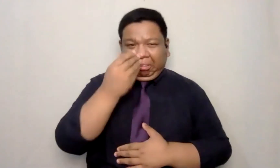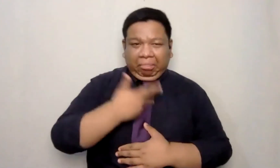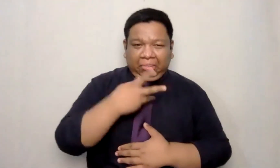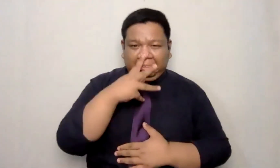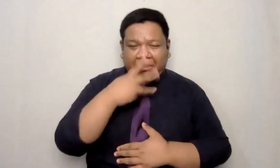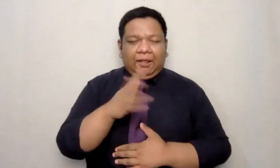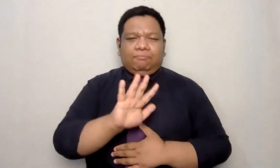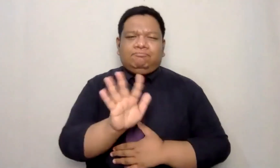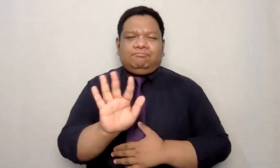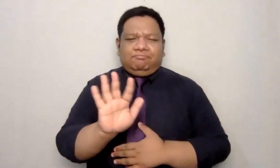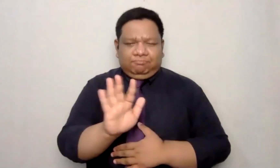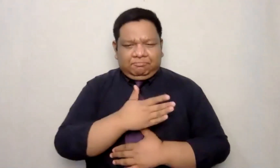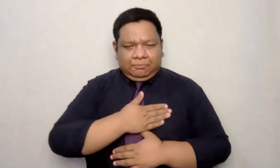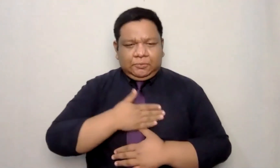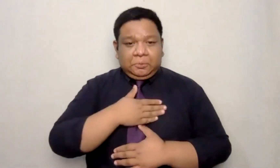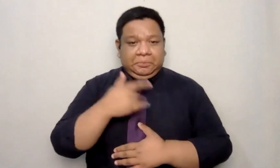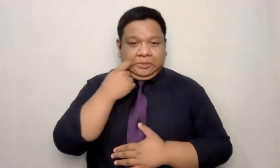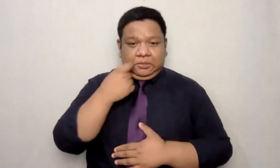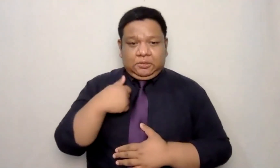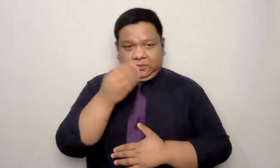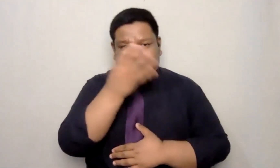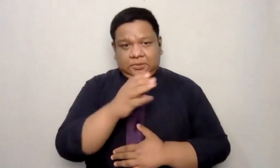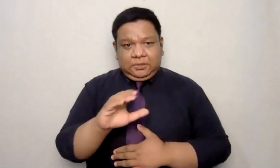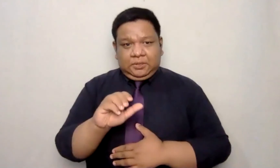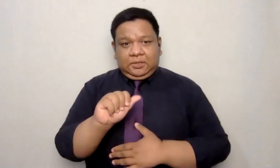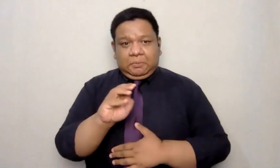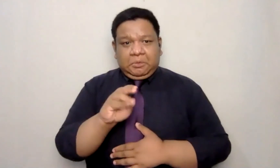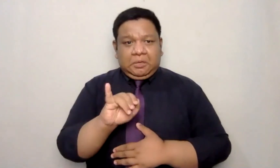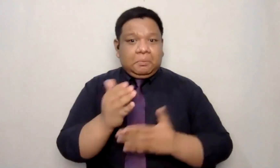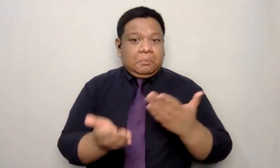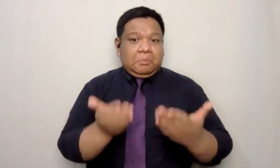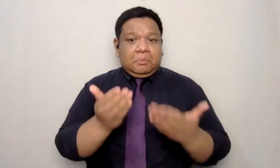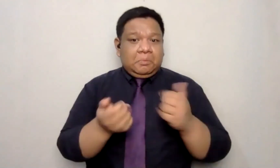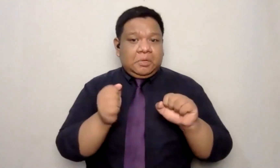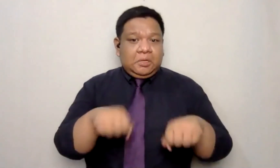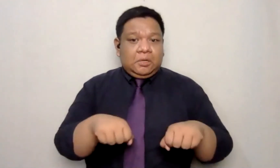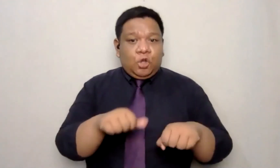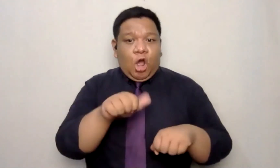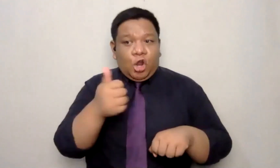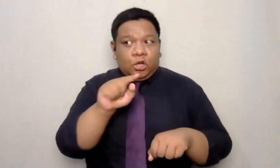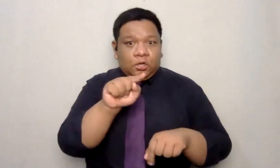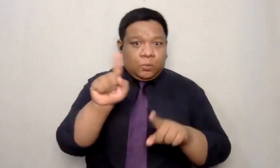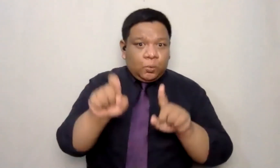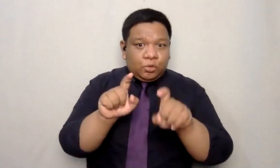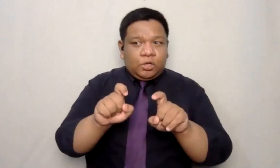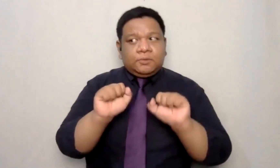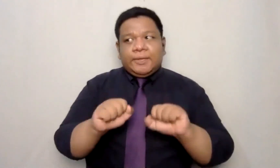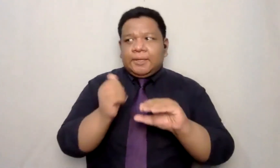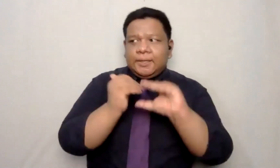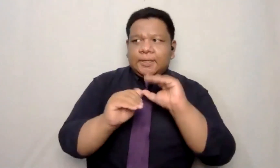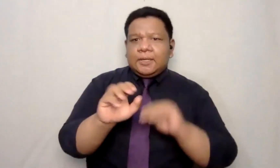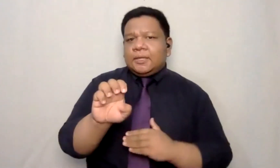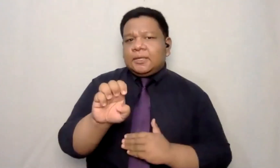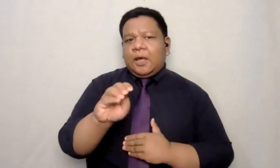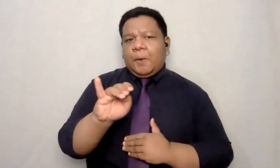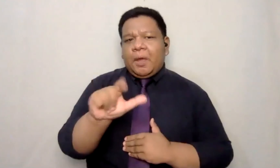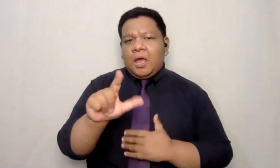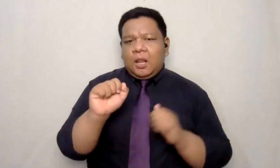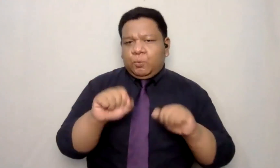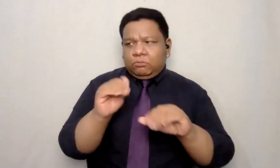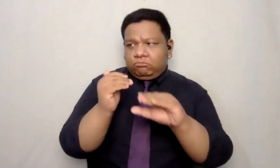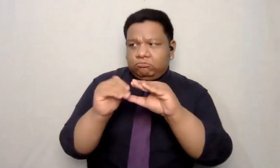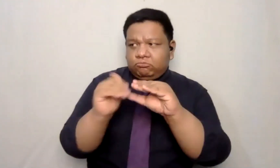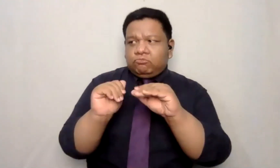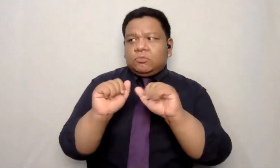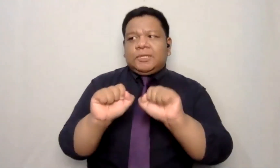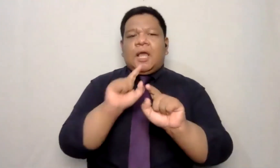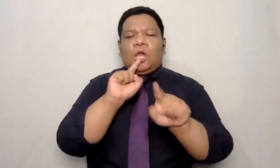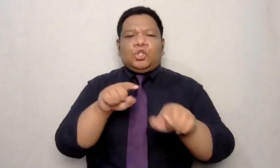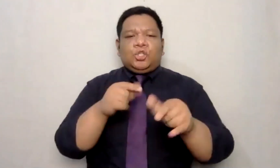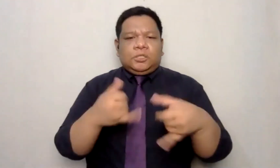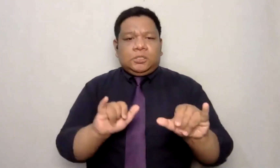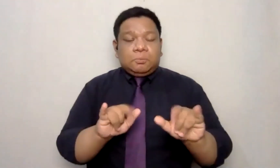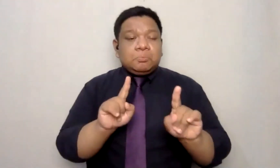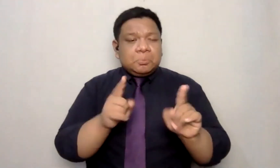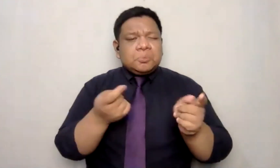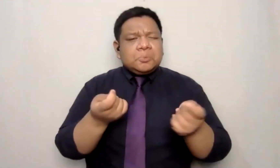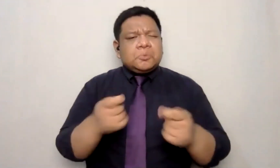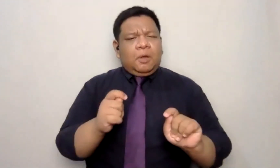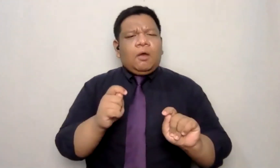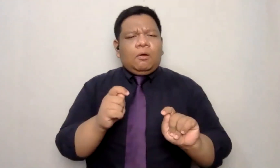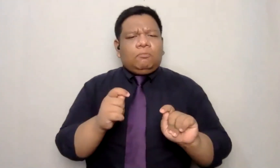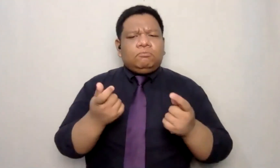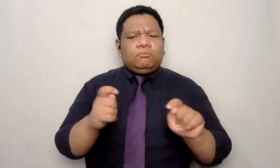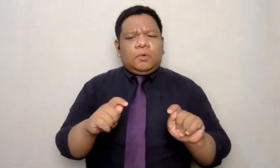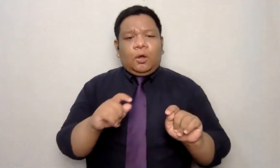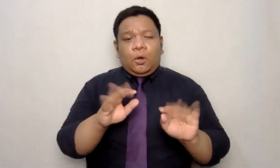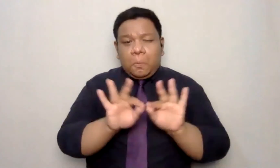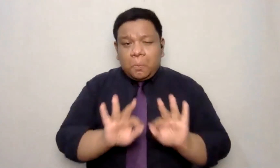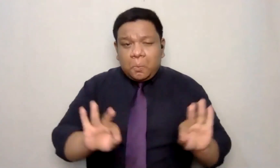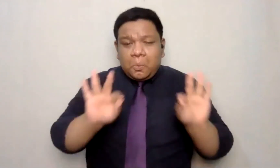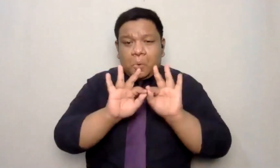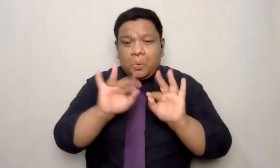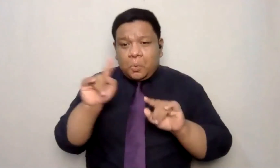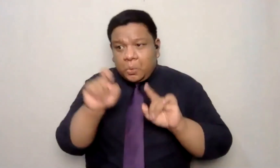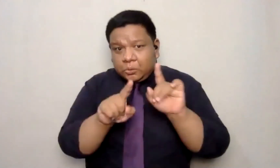As I told Cami over chat, maybe the other questions can be emailed to the speakers so they can still answer or we will try to ask the important and similar questions.